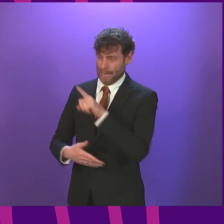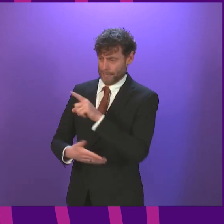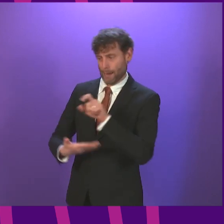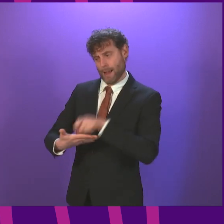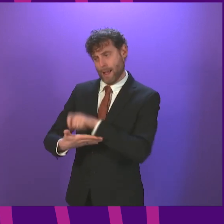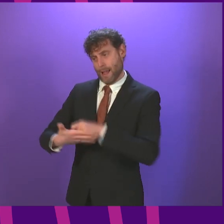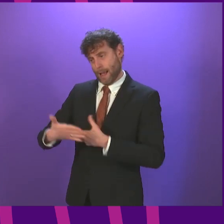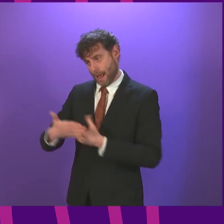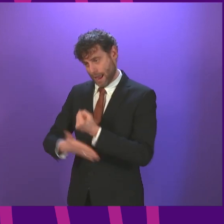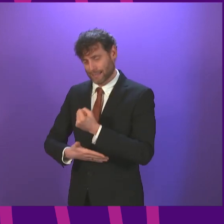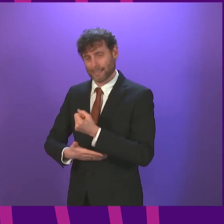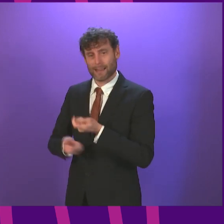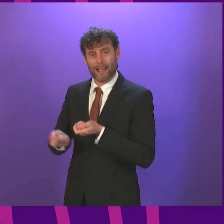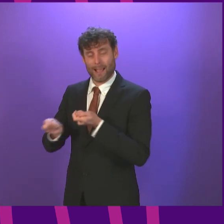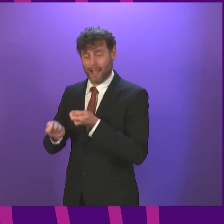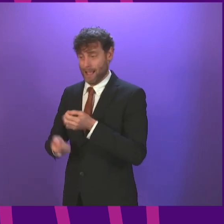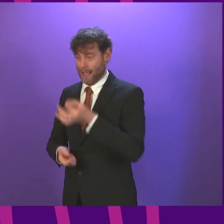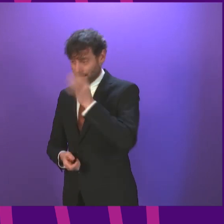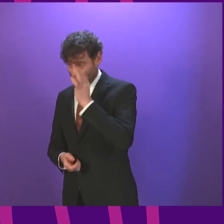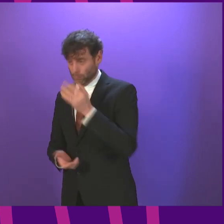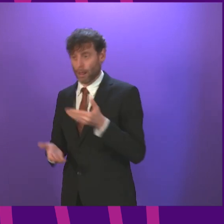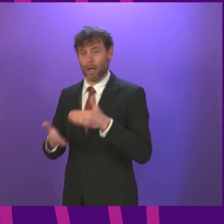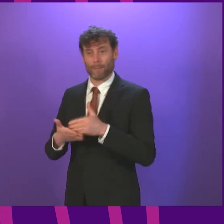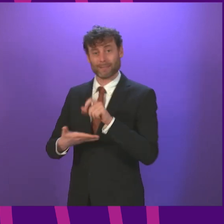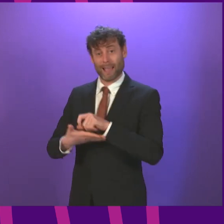Scottish Parliament. It has been a sterling contribution and I and colleagues on the Scottish